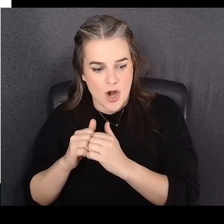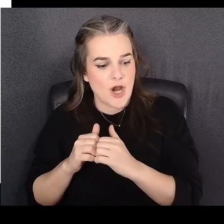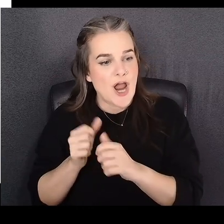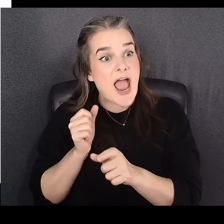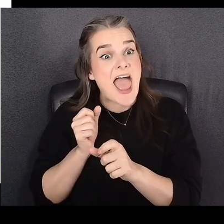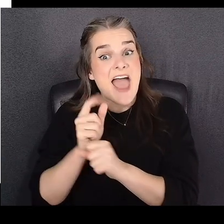and recording.